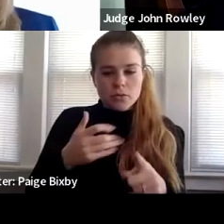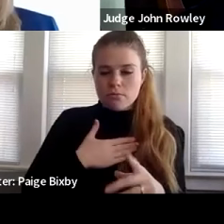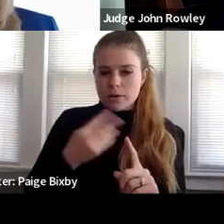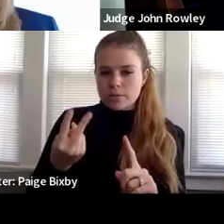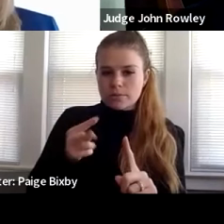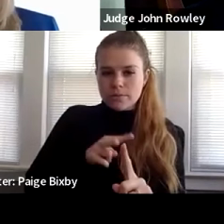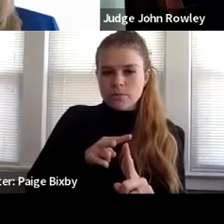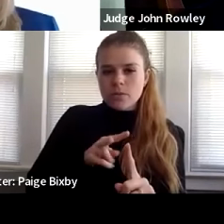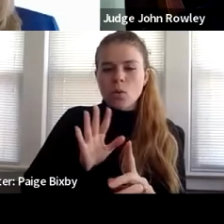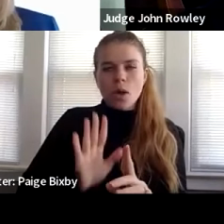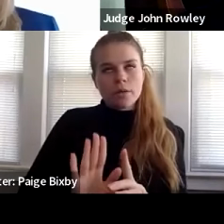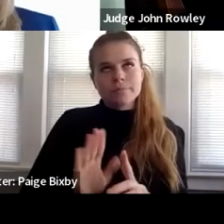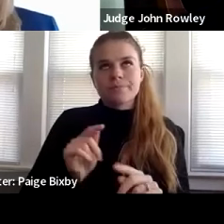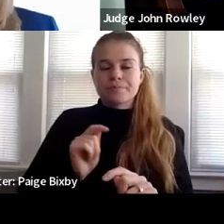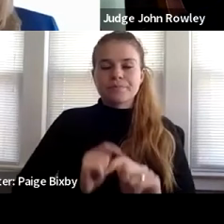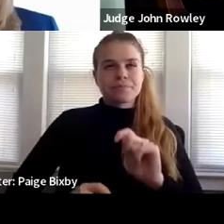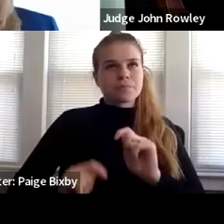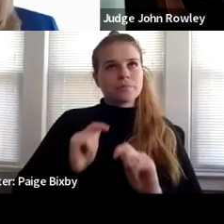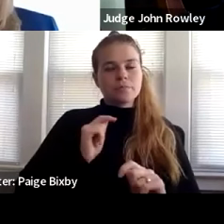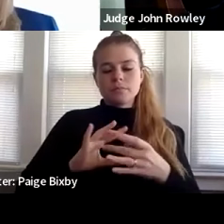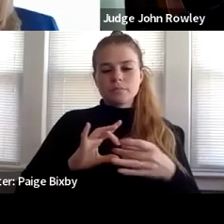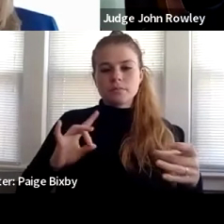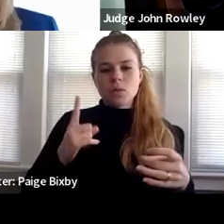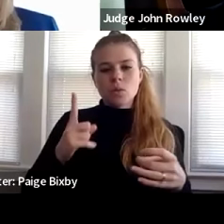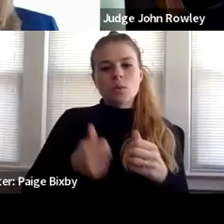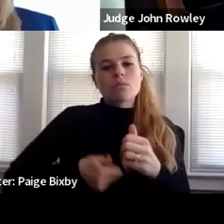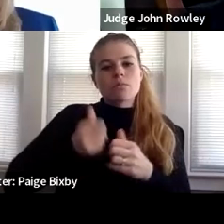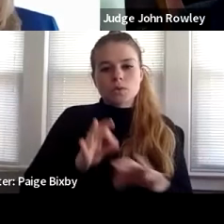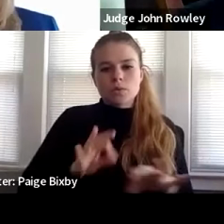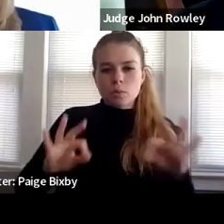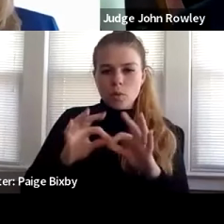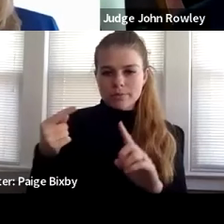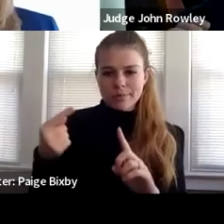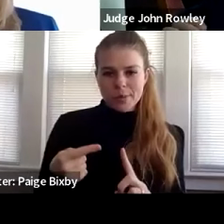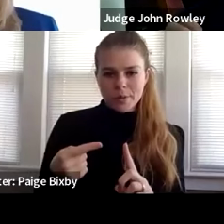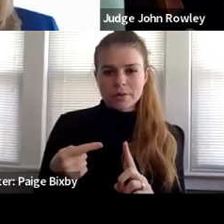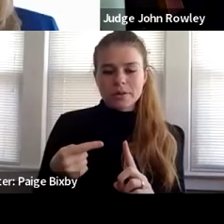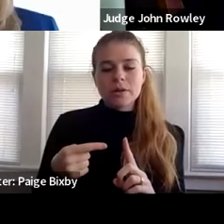And let me take a step back and mention one of the most important points is that this is a court